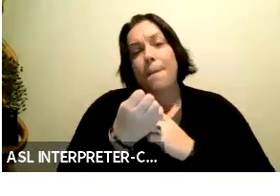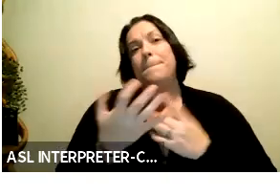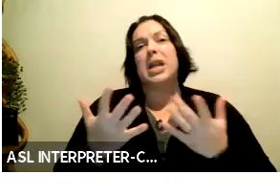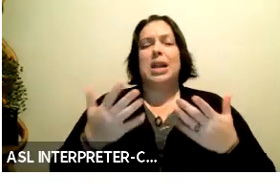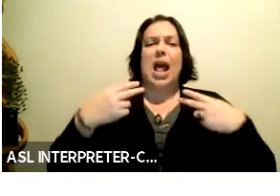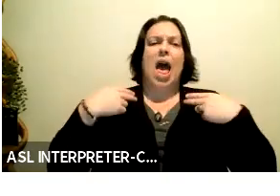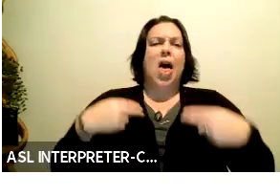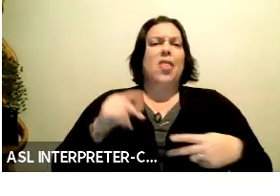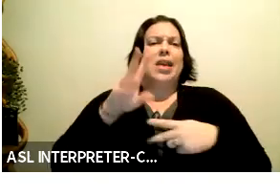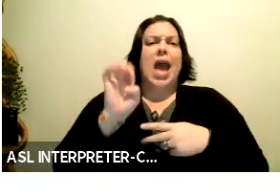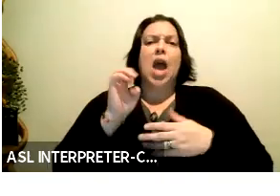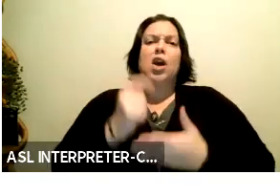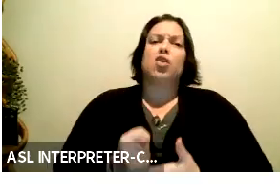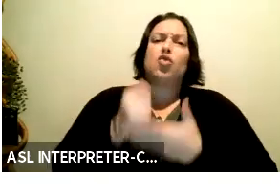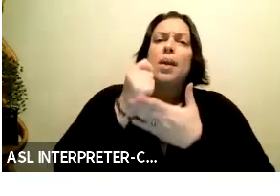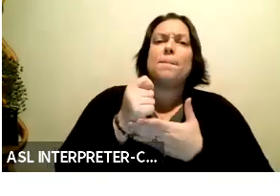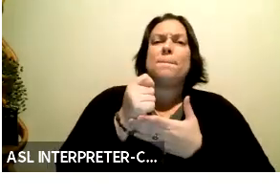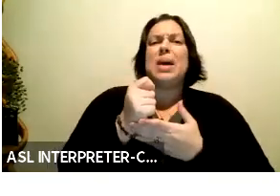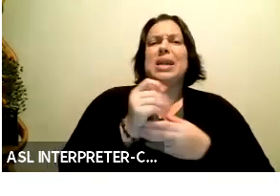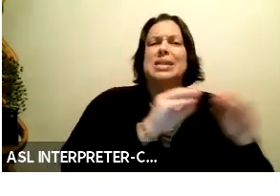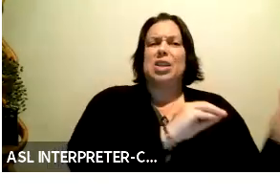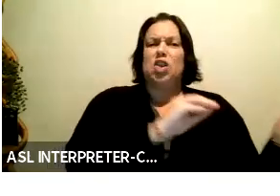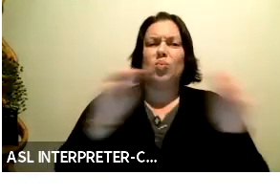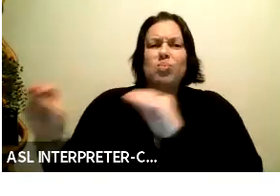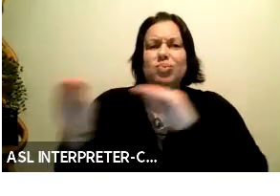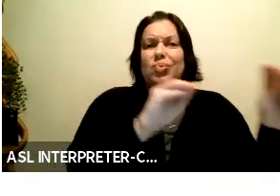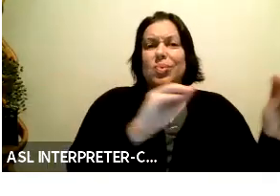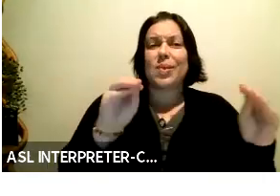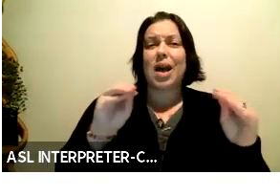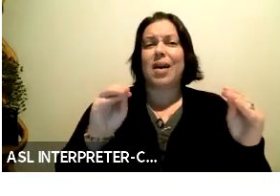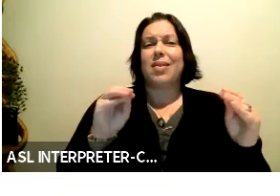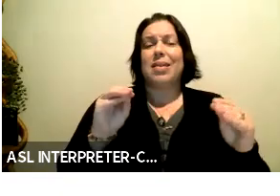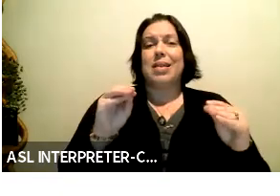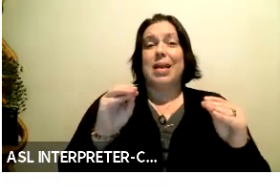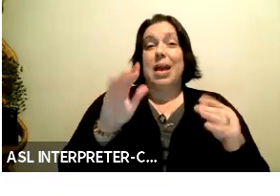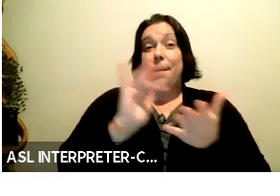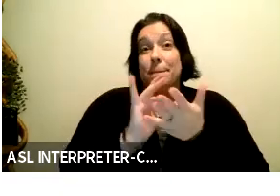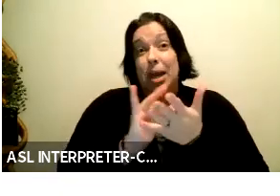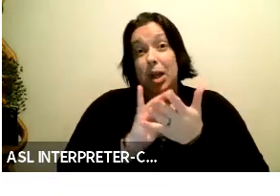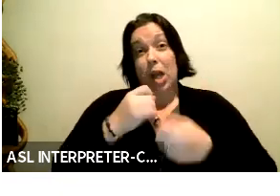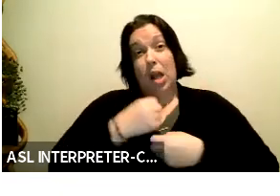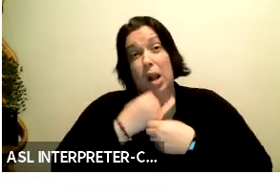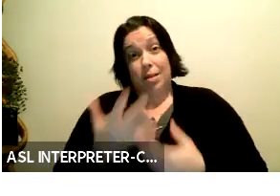moving medical materials, planning for alternative care facilities. You tired yet? I'm tired. Vaccine